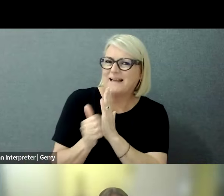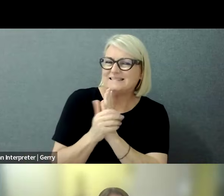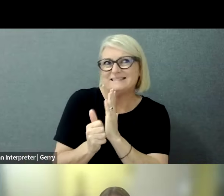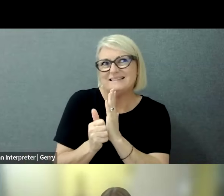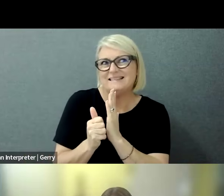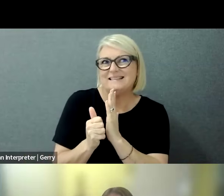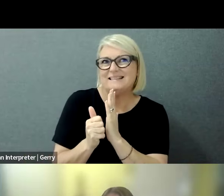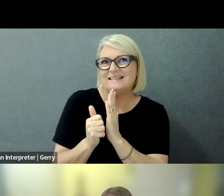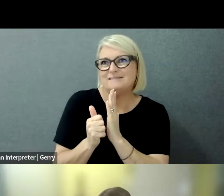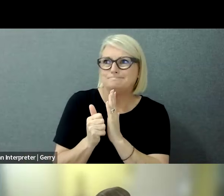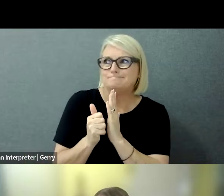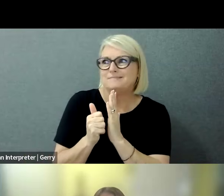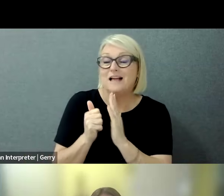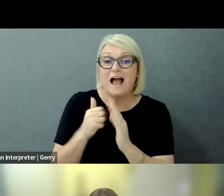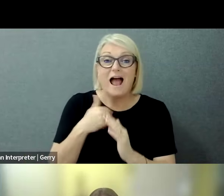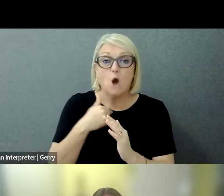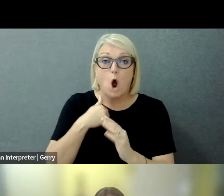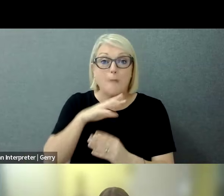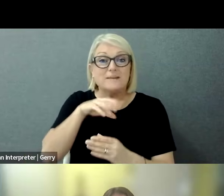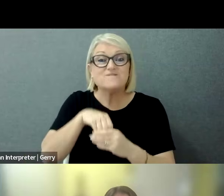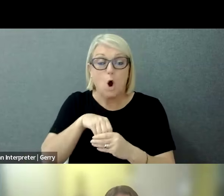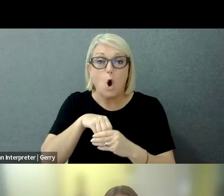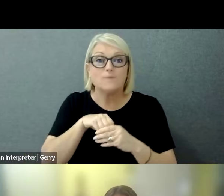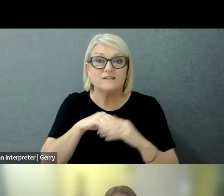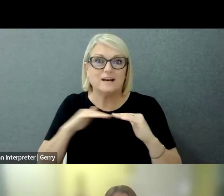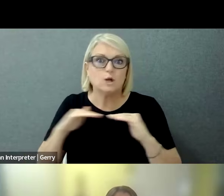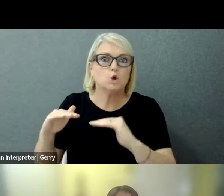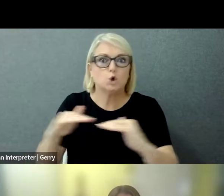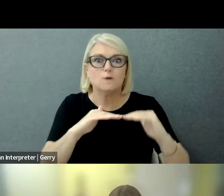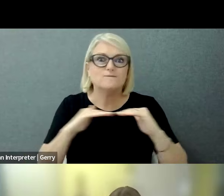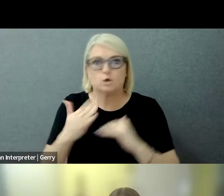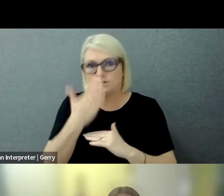and I'm in universal frontline, ECEC. I can keep talking about that because that's - that